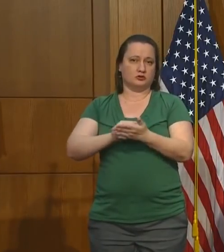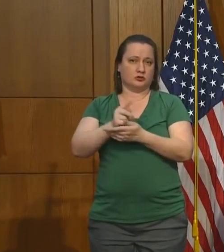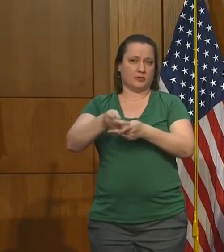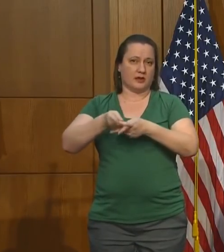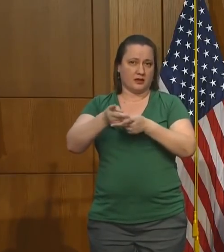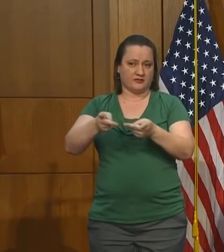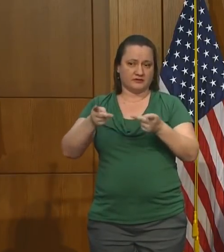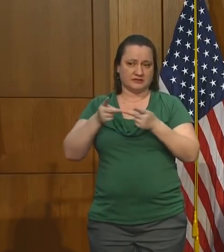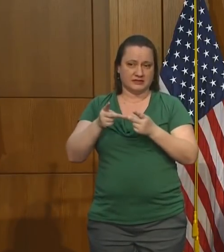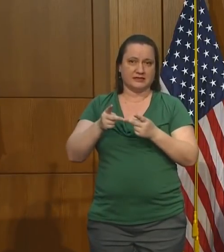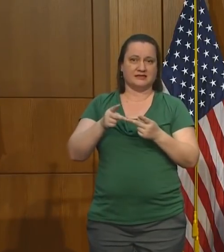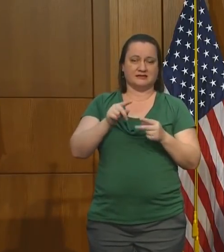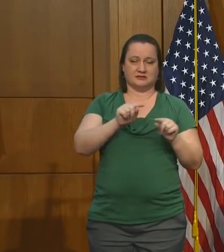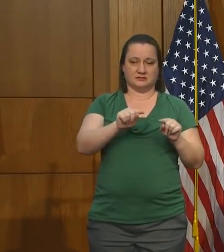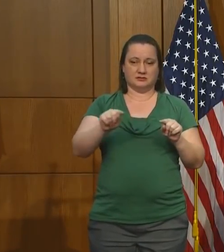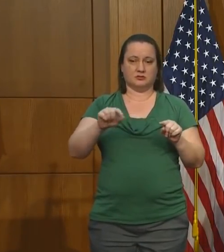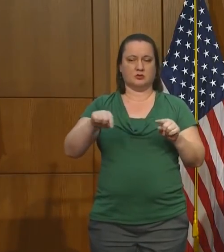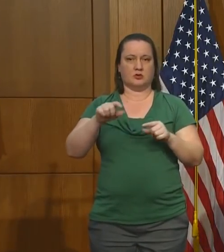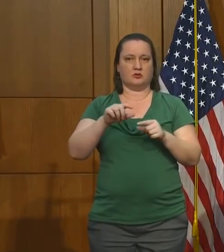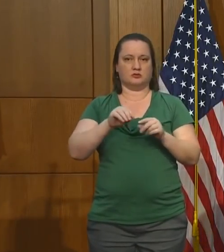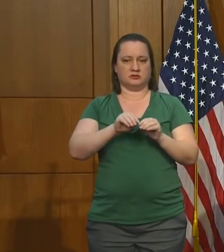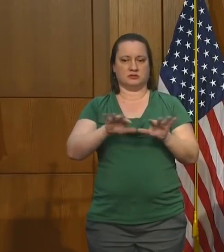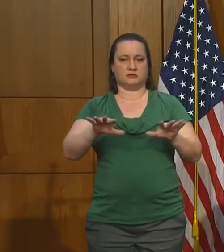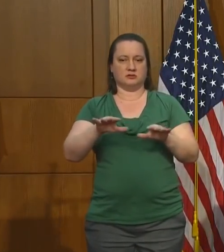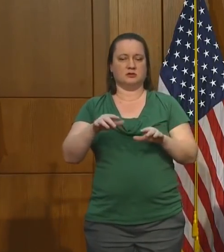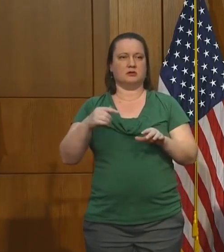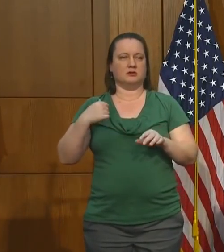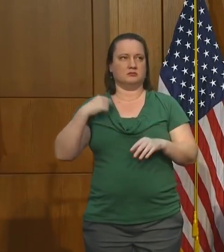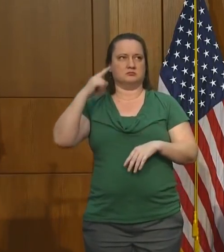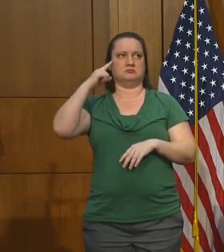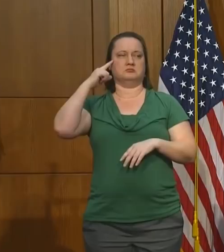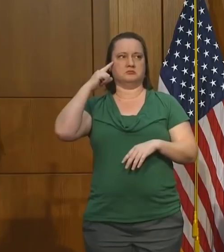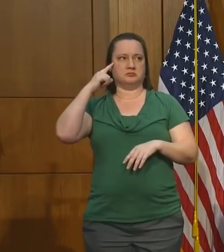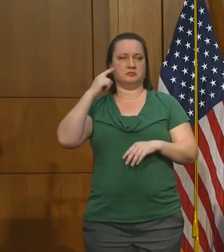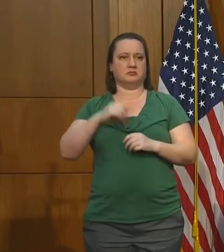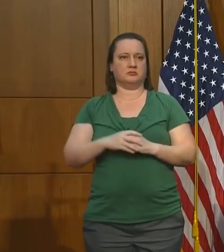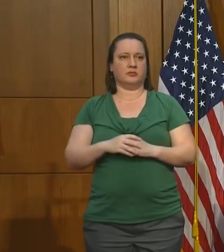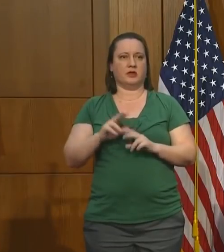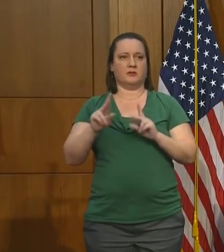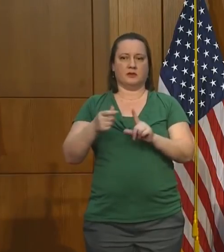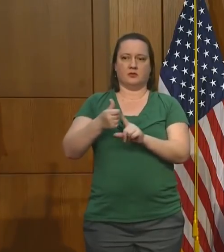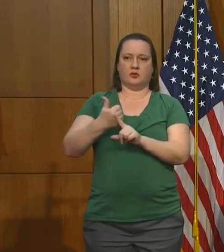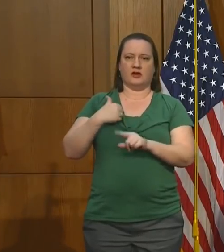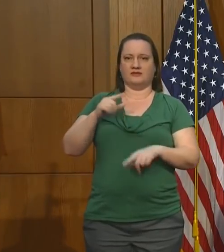THOUGHT ABOUT WHEN WE HAD THE- OUTBREAKS. IN THE NURSING HOMES AND LONG TERM CARE FACILITIES